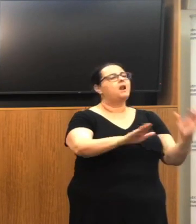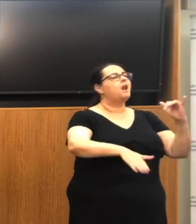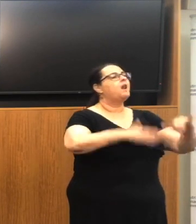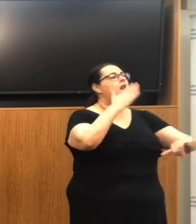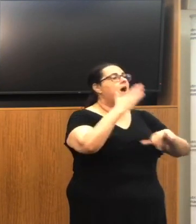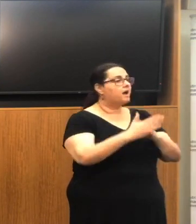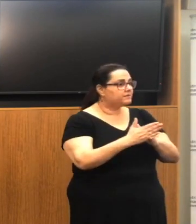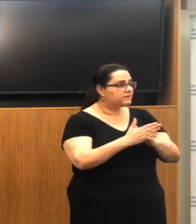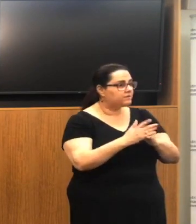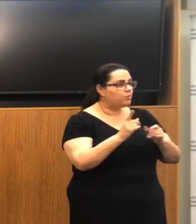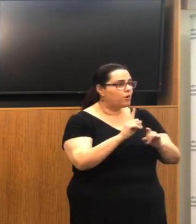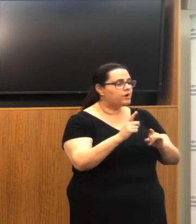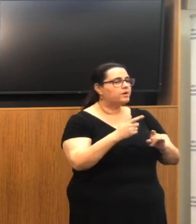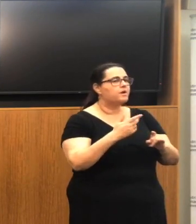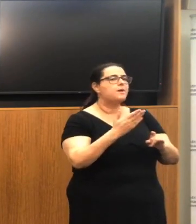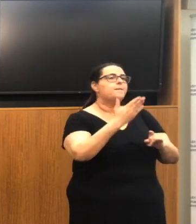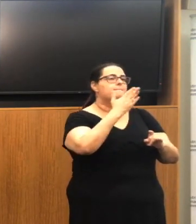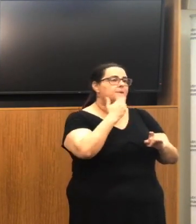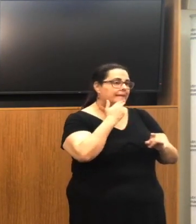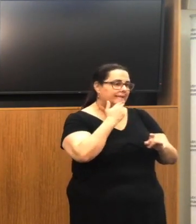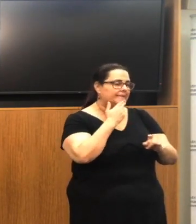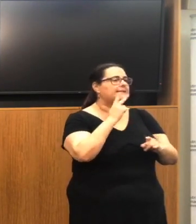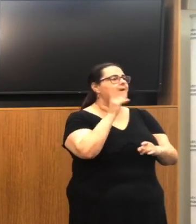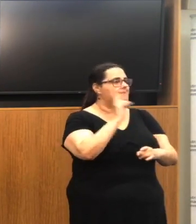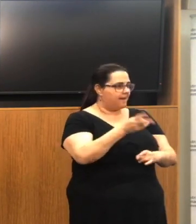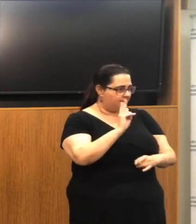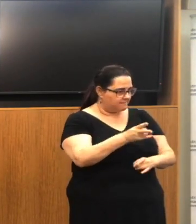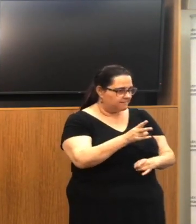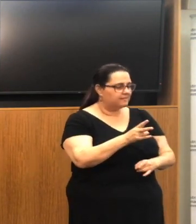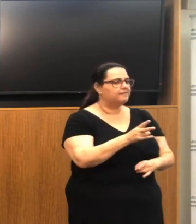And finally, I'd like to all join me once again in